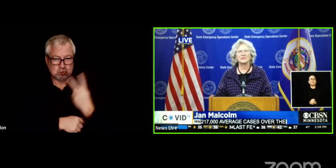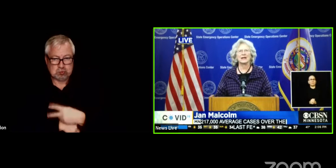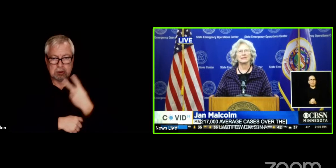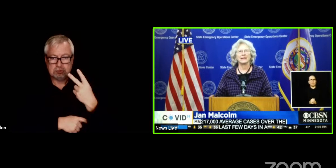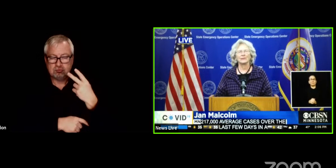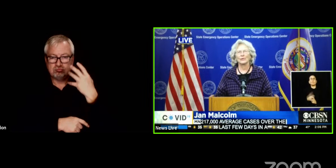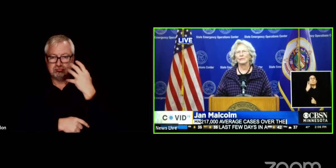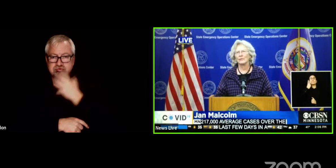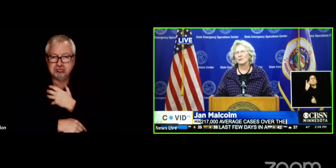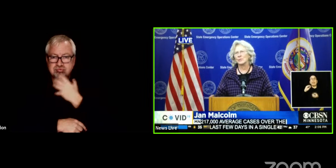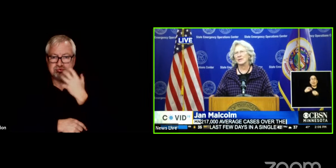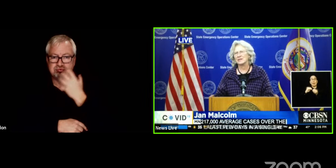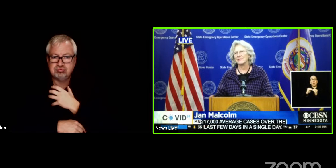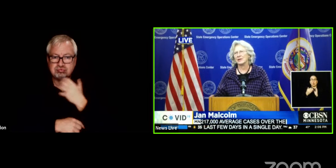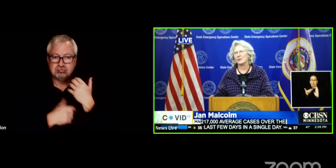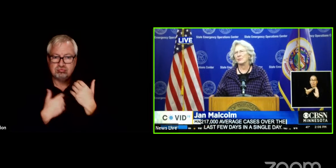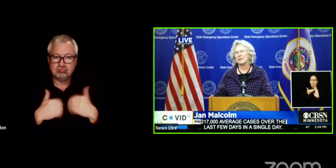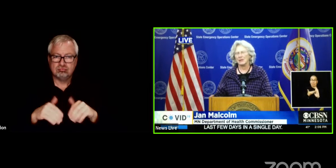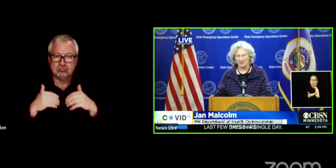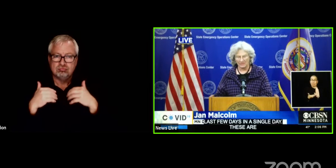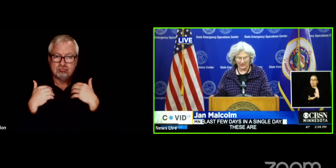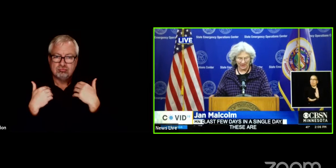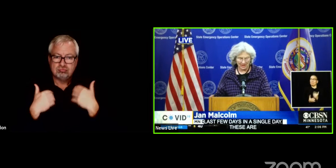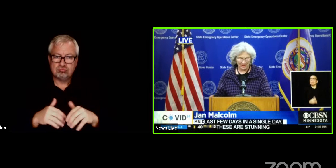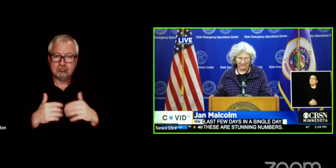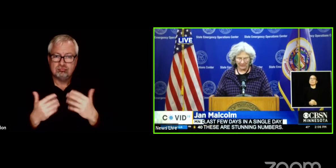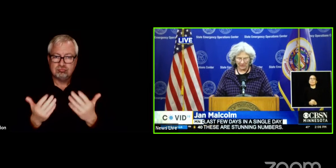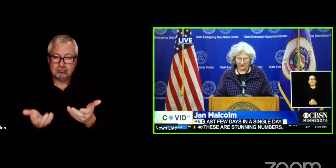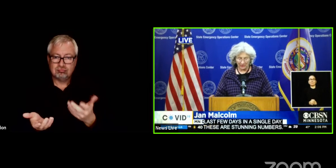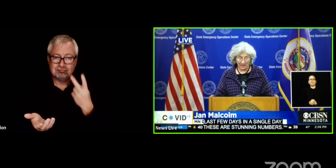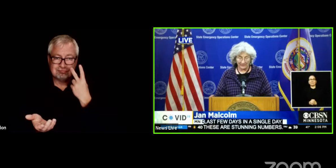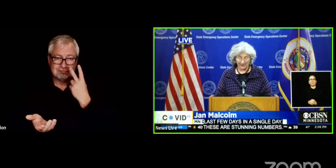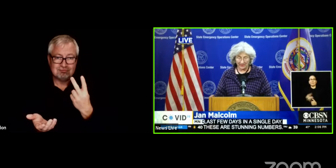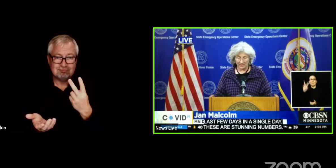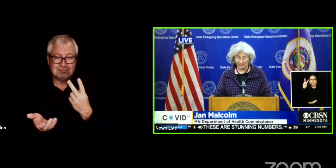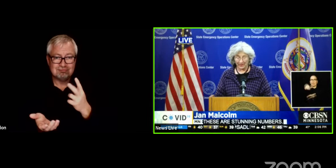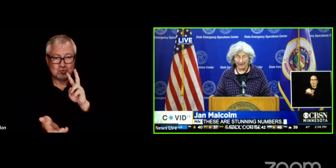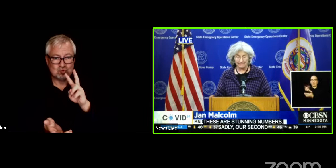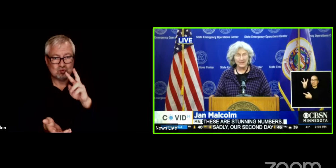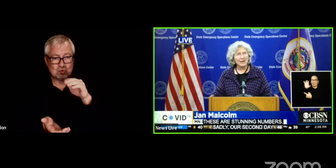SECONDS DAY IN A ROW OF OVER THE THE 2700 AMERICANS HAVING LOST THEIR LIVES IN A SINGLE DAY.